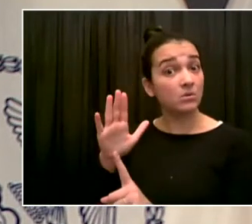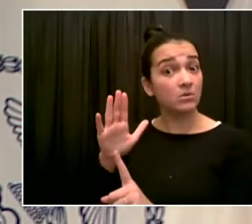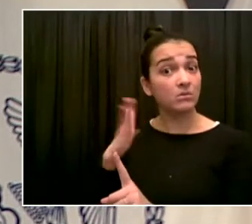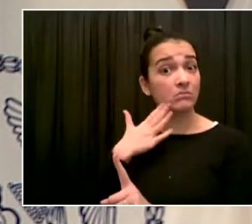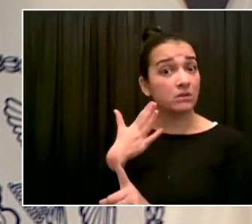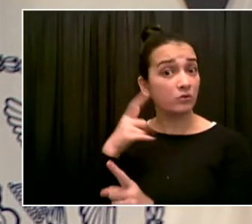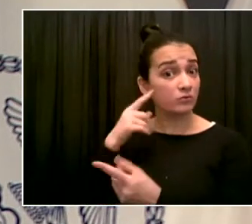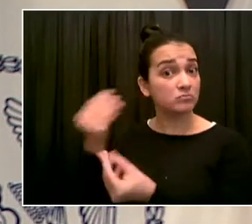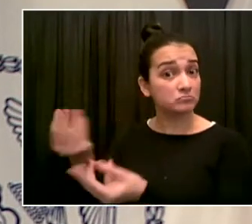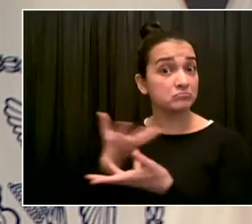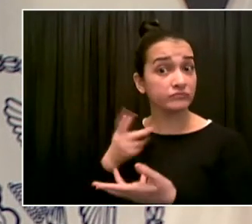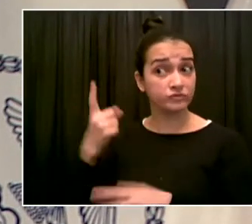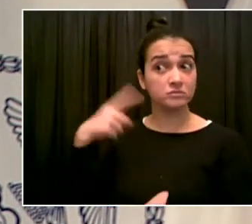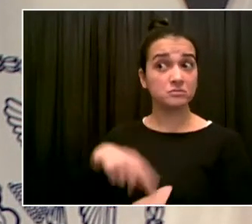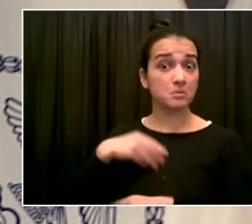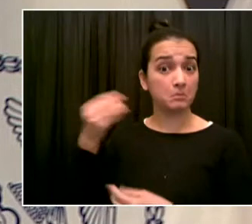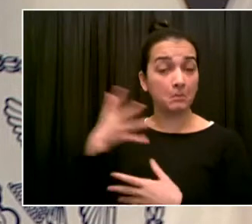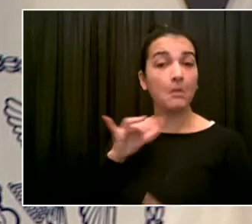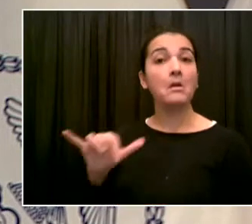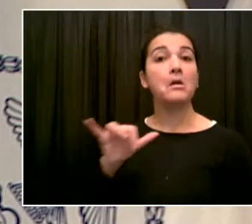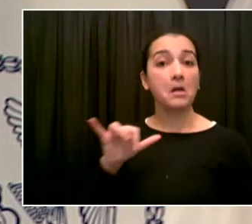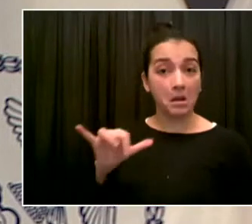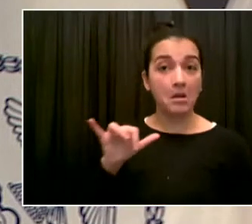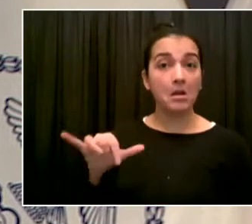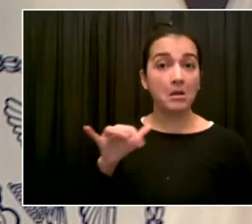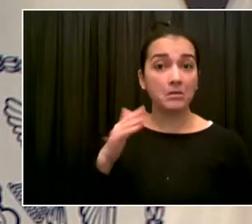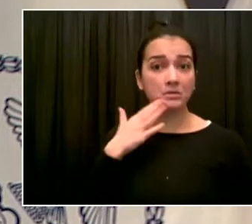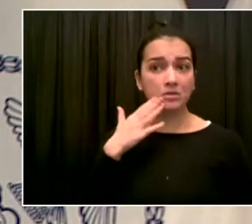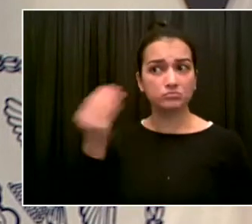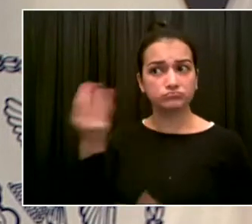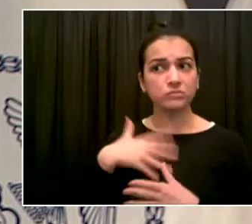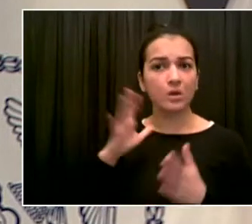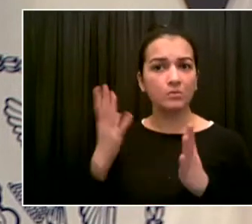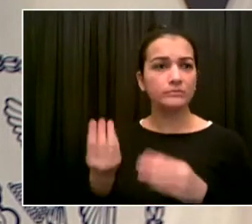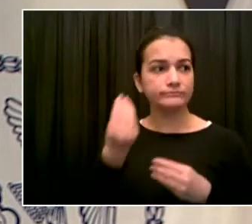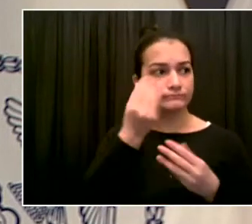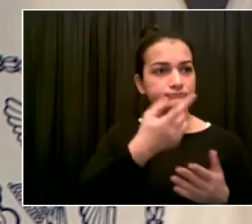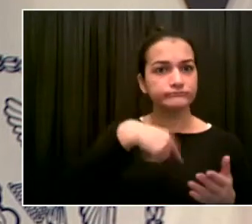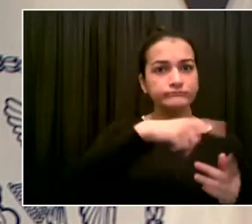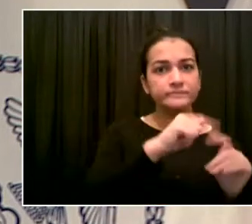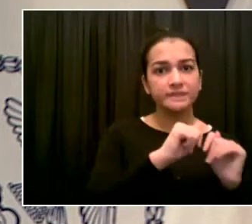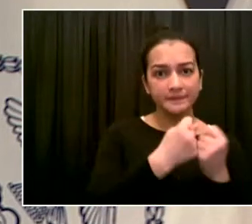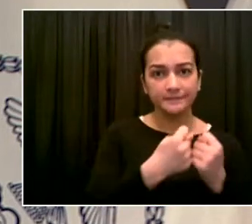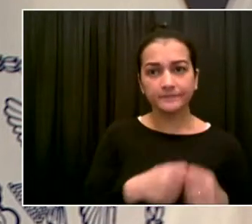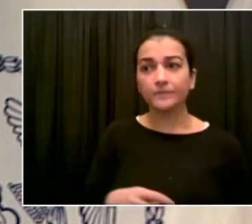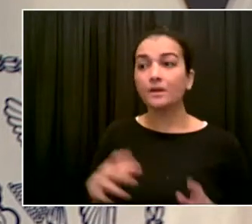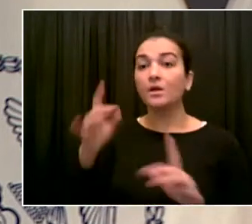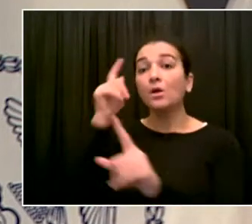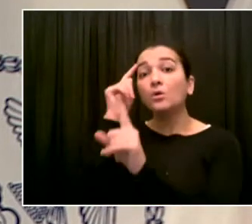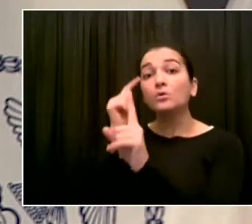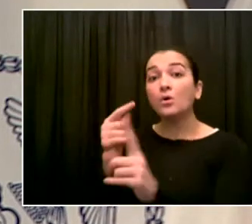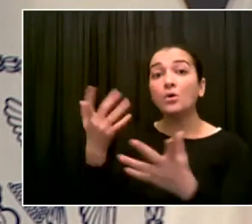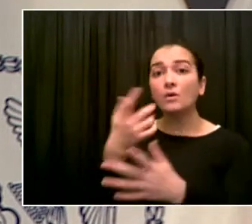KNOW SOMETHING ABOUT IT. ETH GOAL HERE IS TO KEEP EVERYONE SAFE AND SO WE